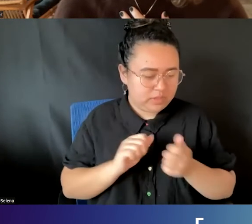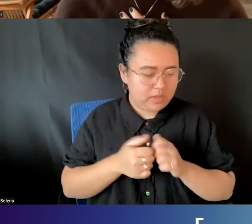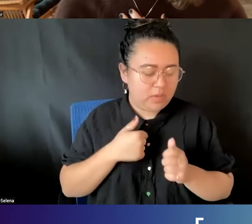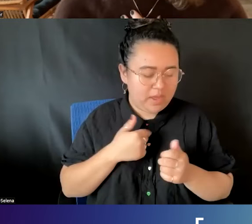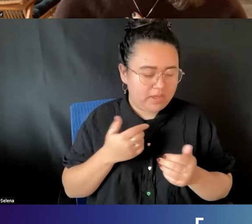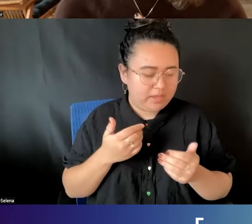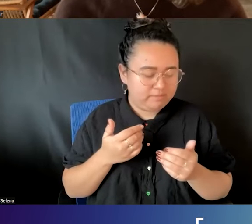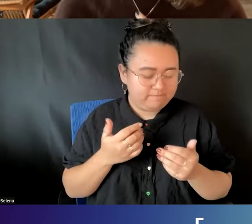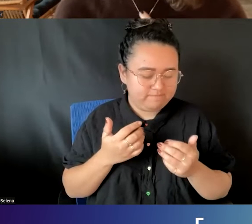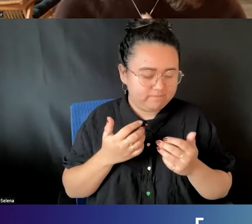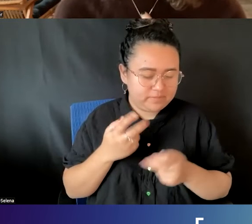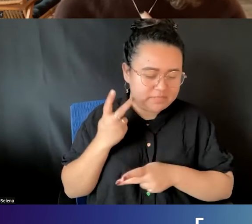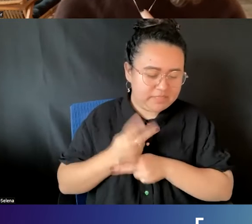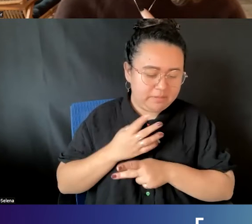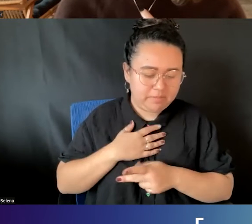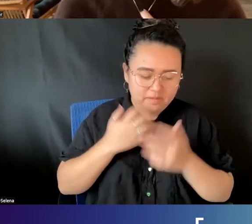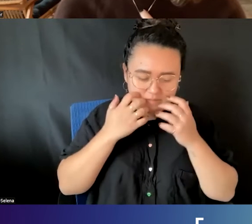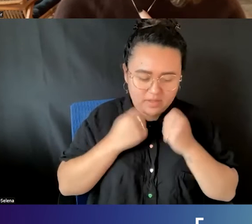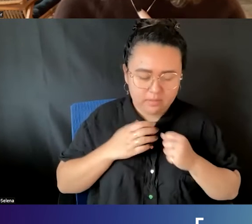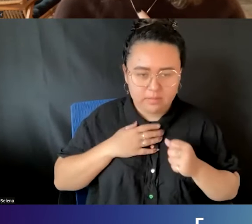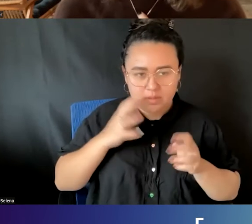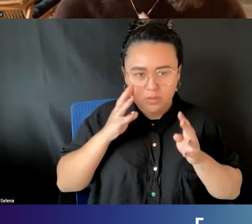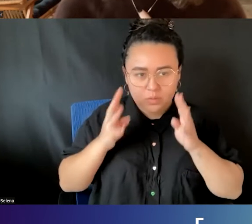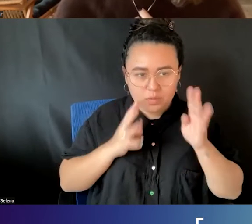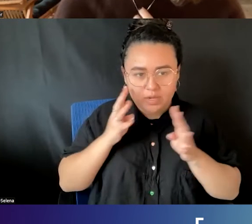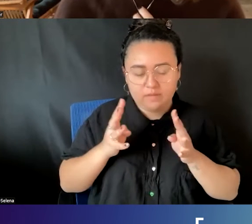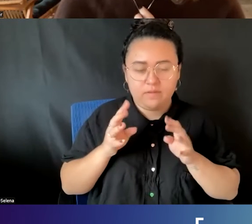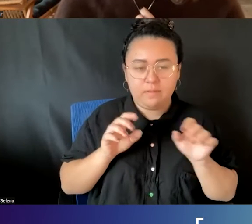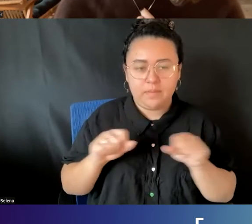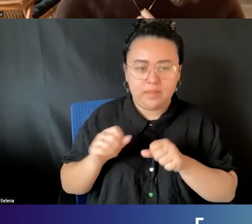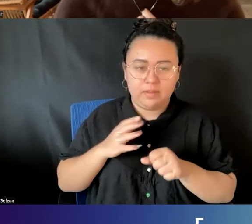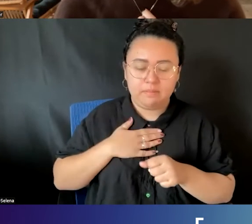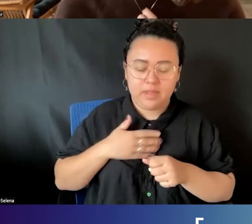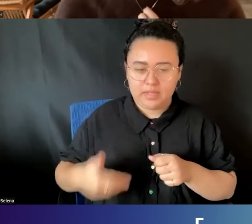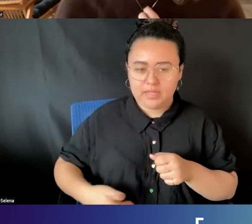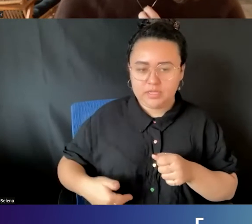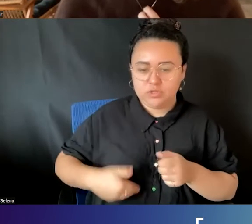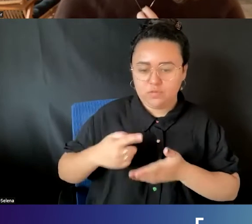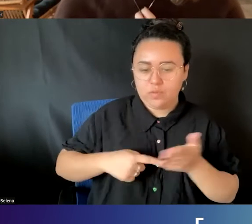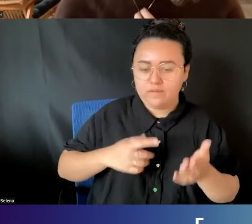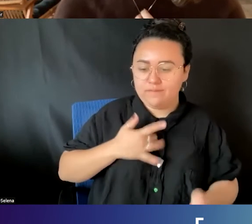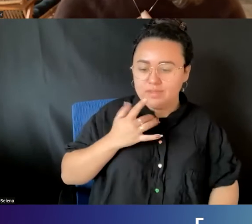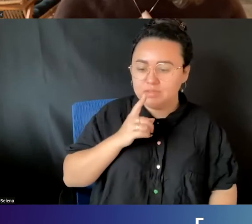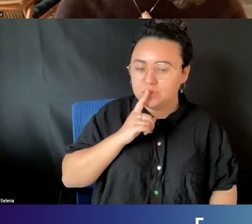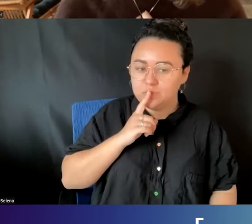value, like creative compass intuition about what feels right for the work that I want to make.